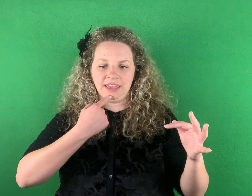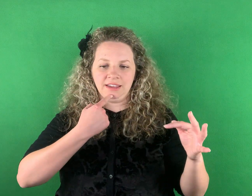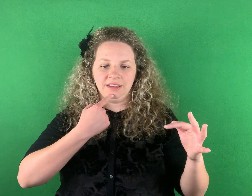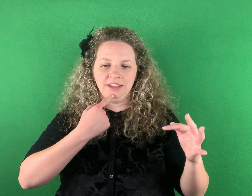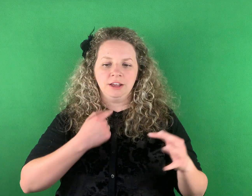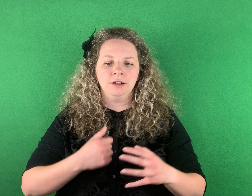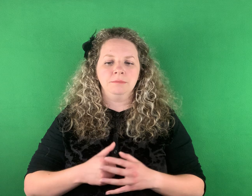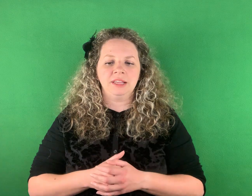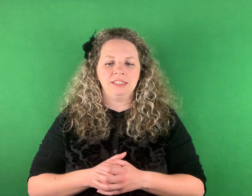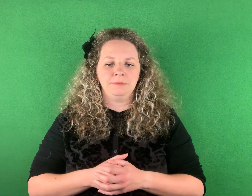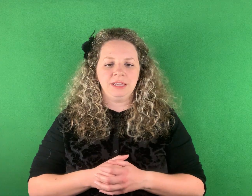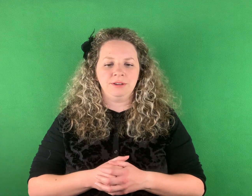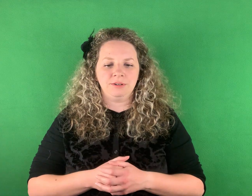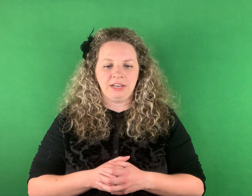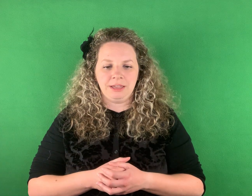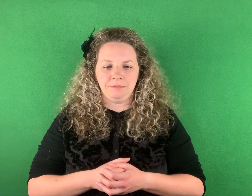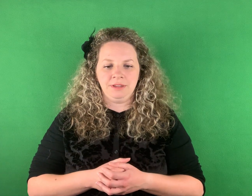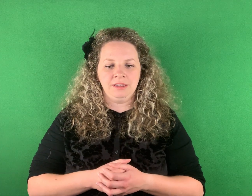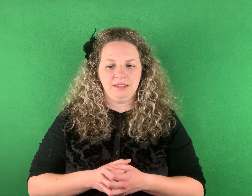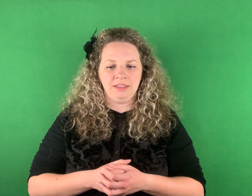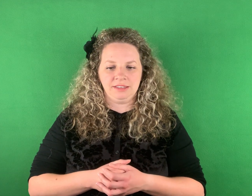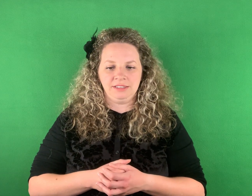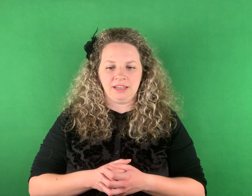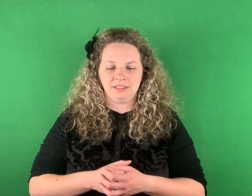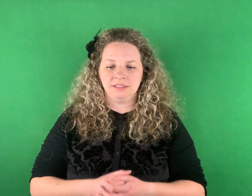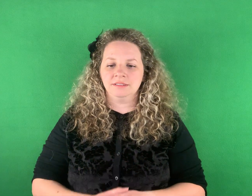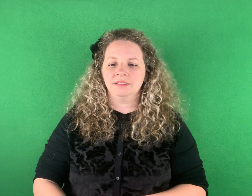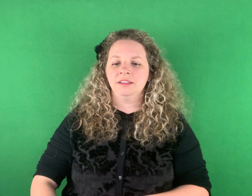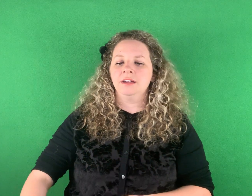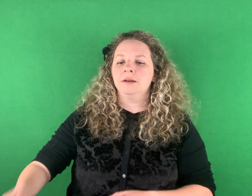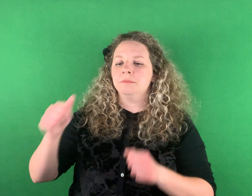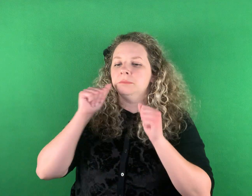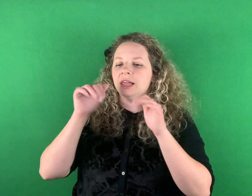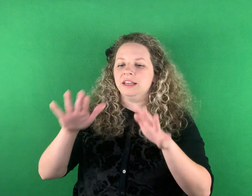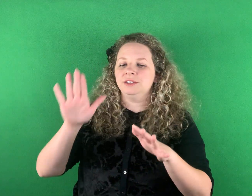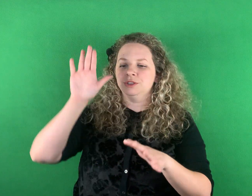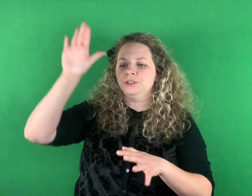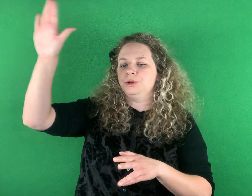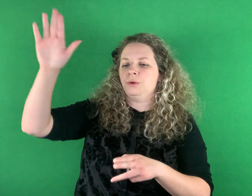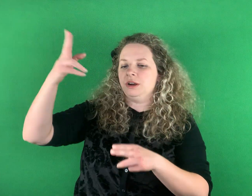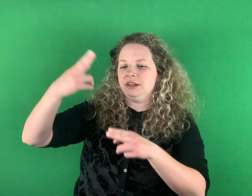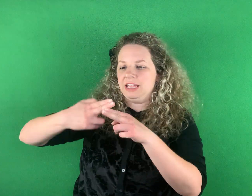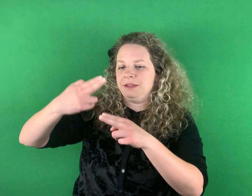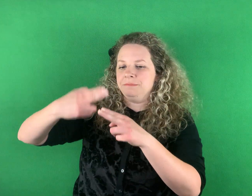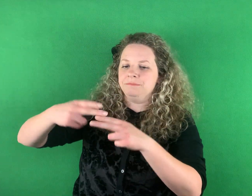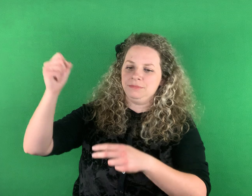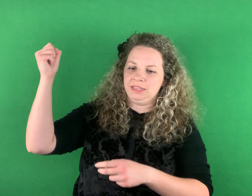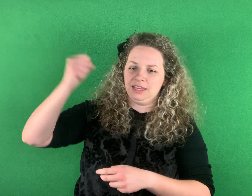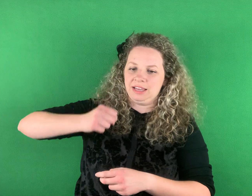BLESS YOUR NAME YES